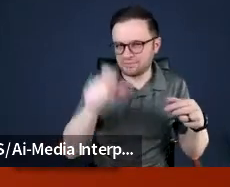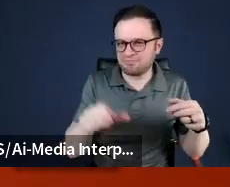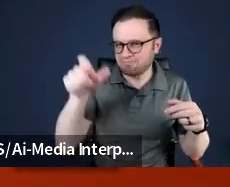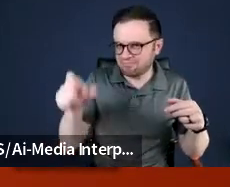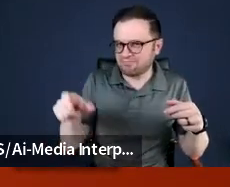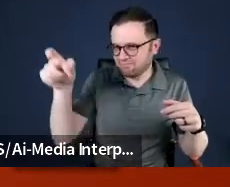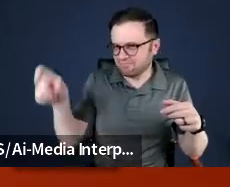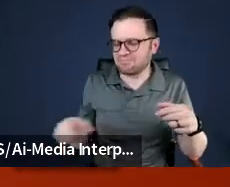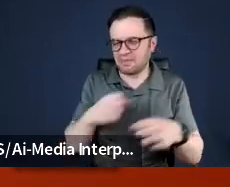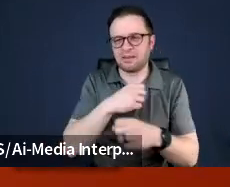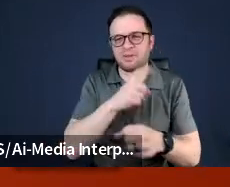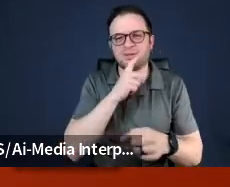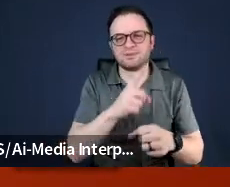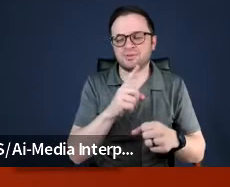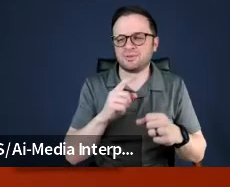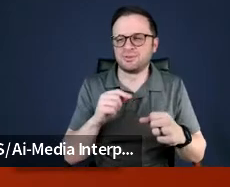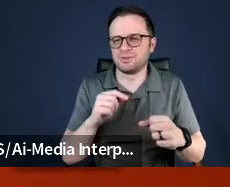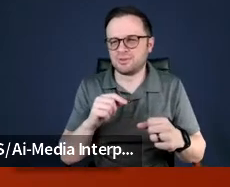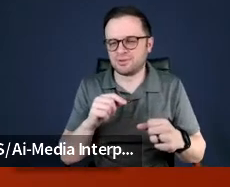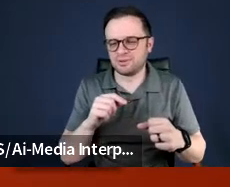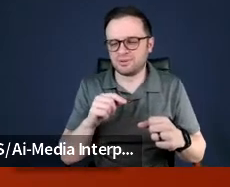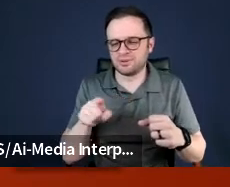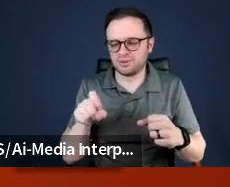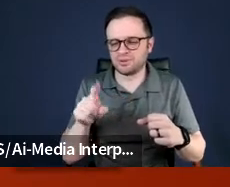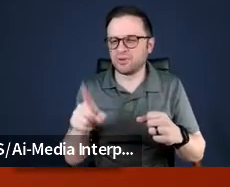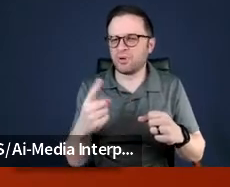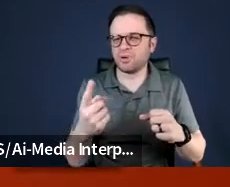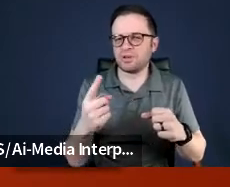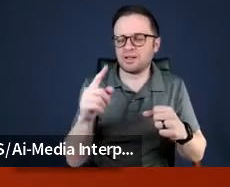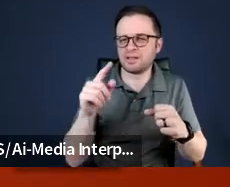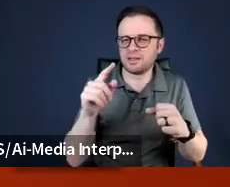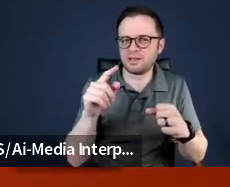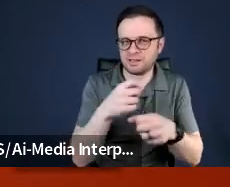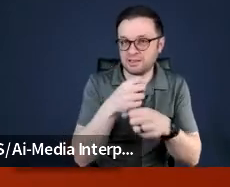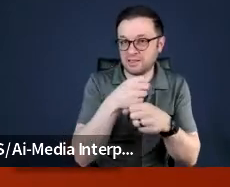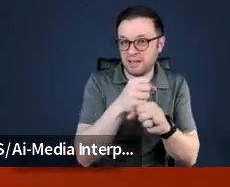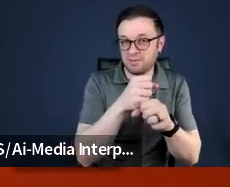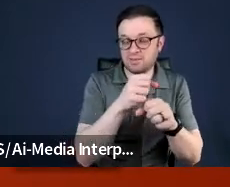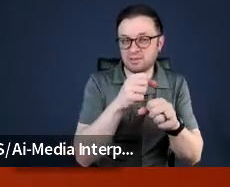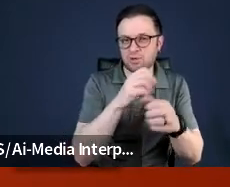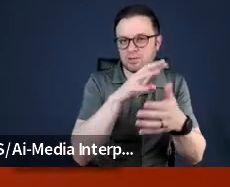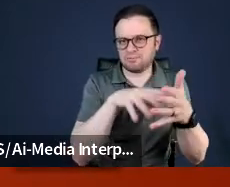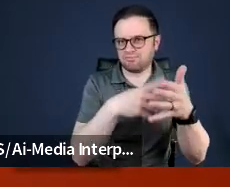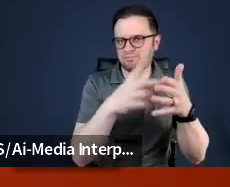Sorry, great question, I don't think we can answer that in the 90 seconds we have left. Hopefully table description